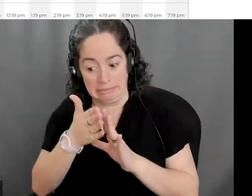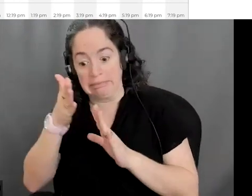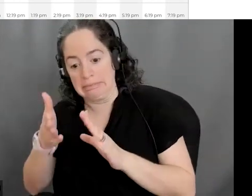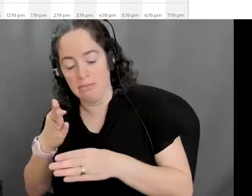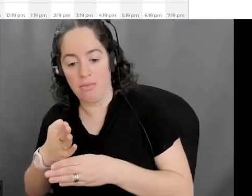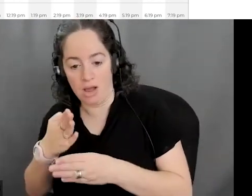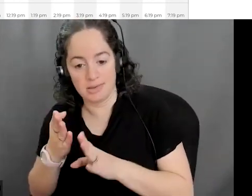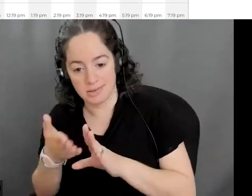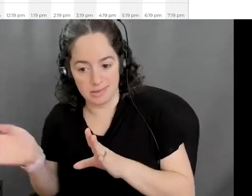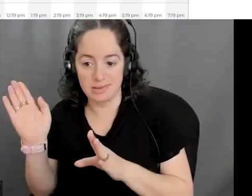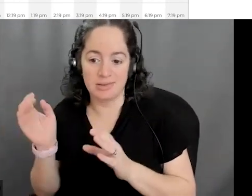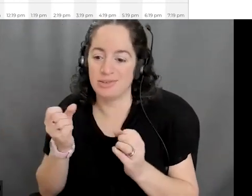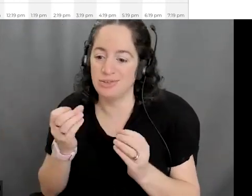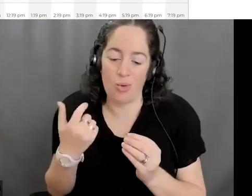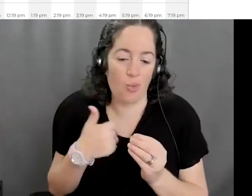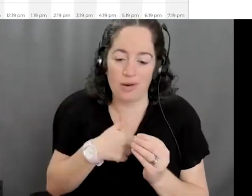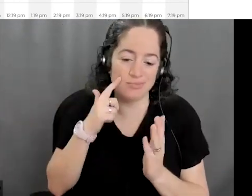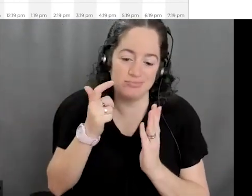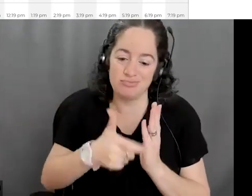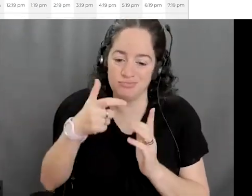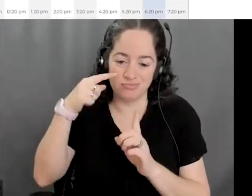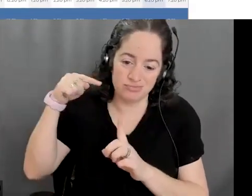so we auto-jump to now as the default.